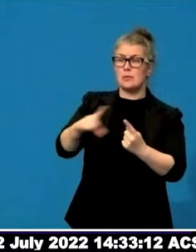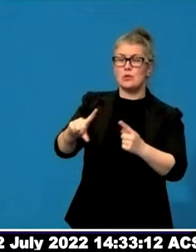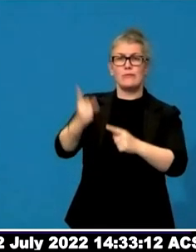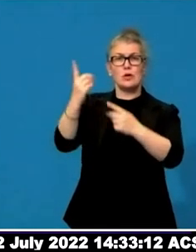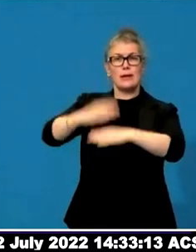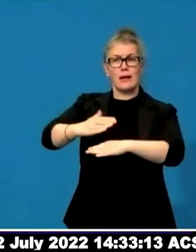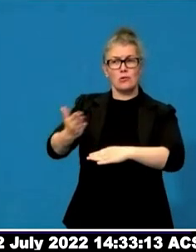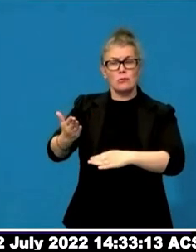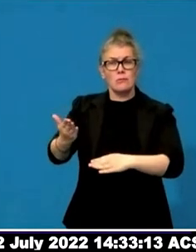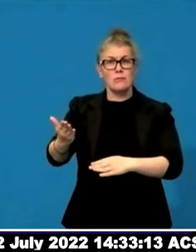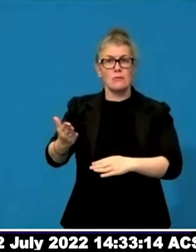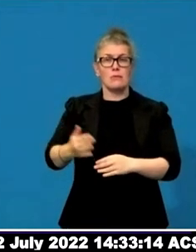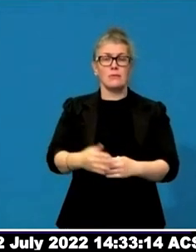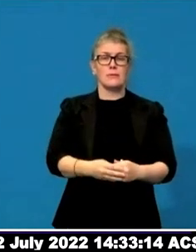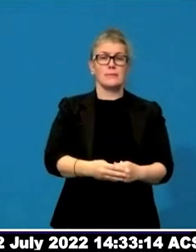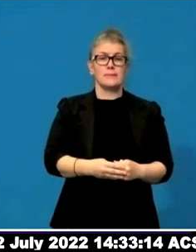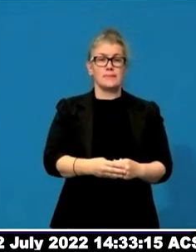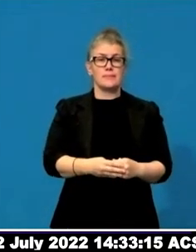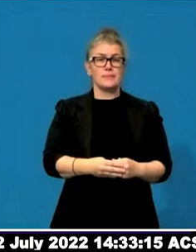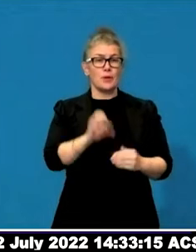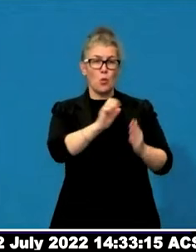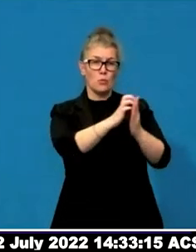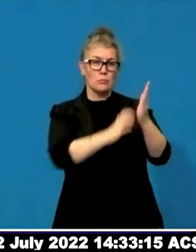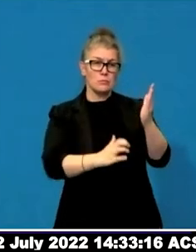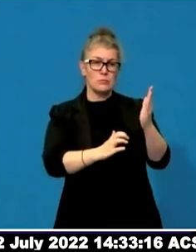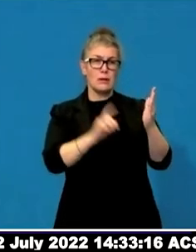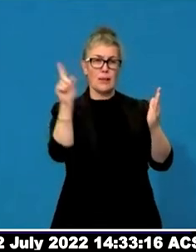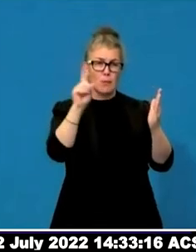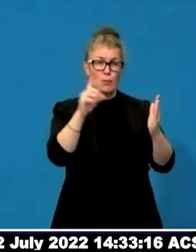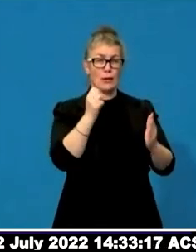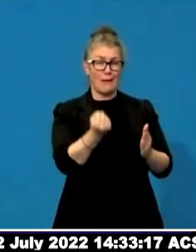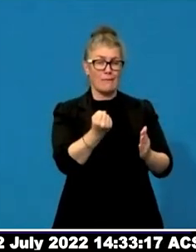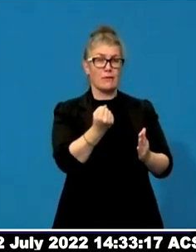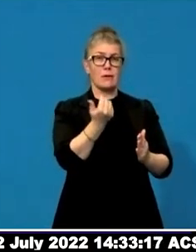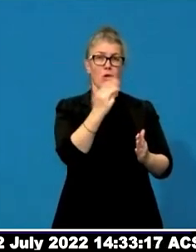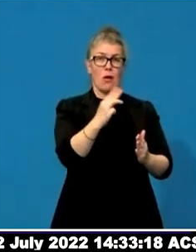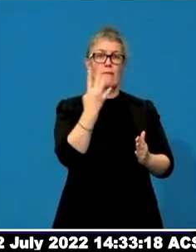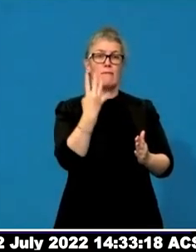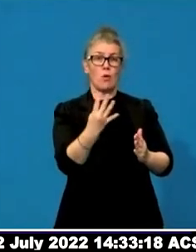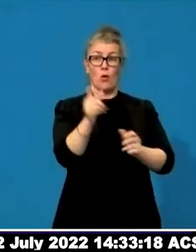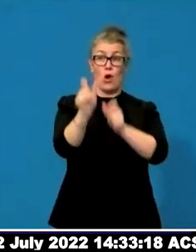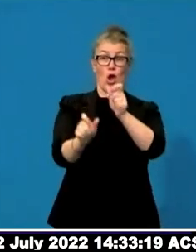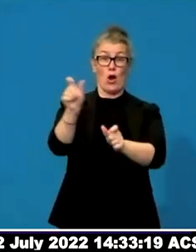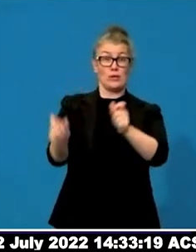And according to your statement, you currently have 94 current clients. Just under 100, yes.